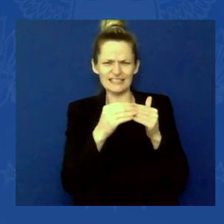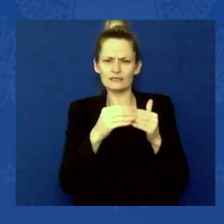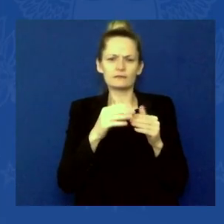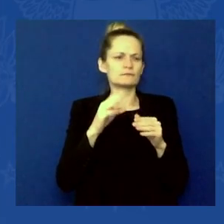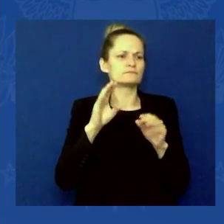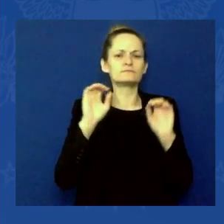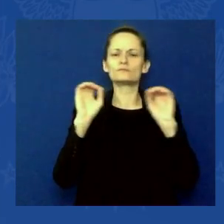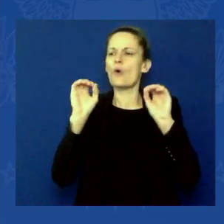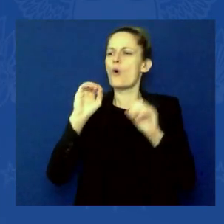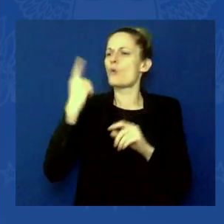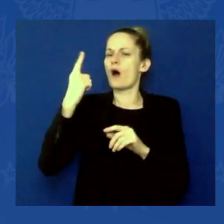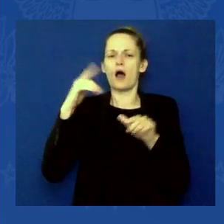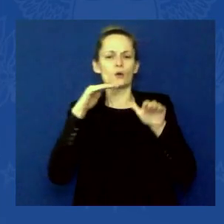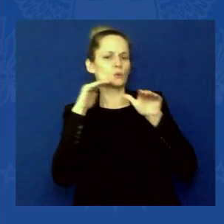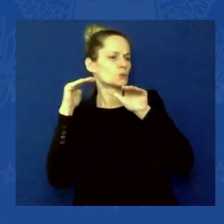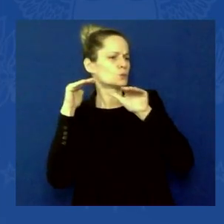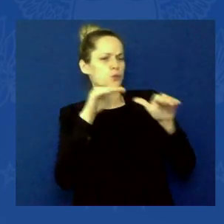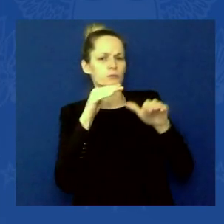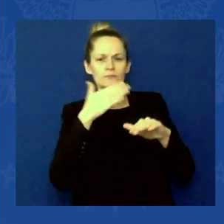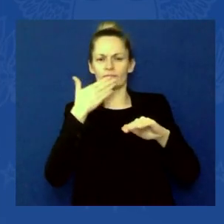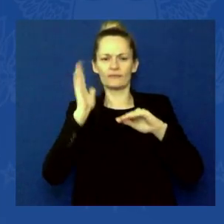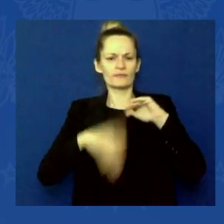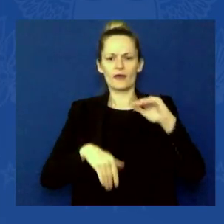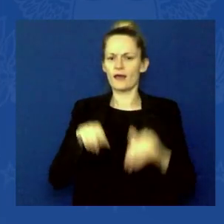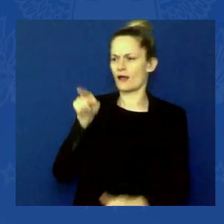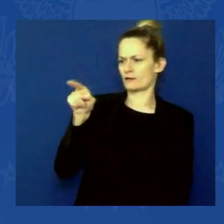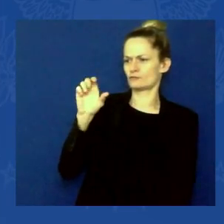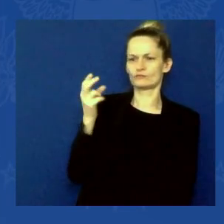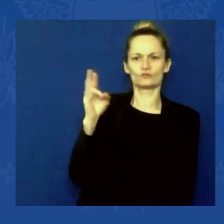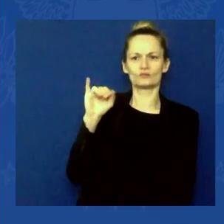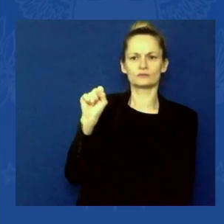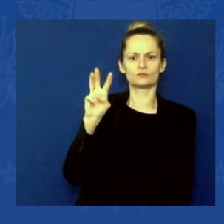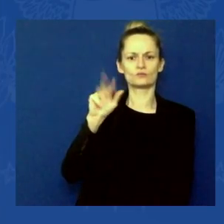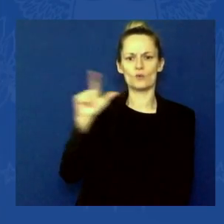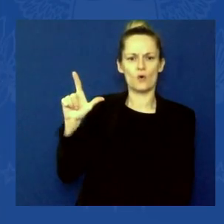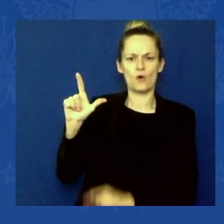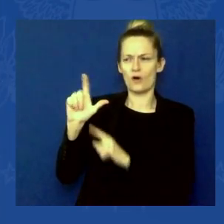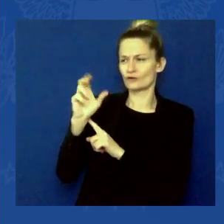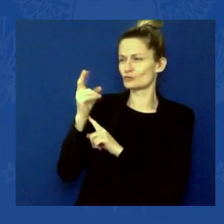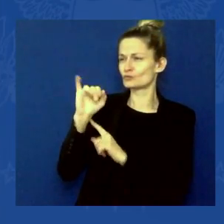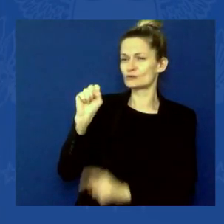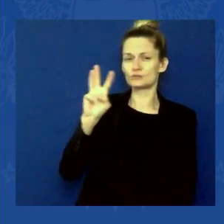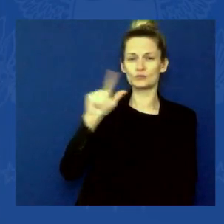She's -- before she headed up FEMA, she led the emergency response in New York City,